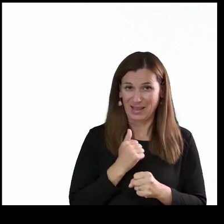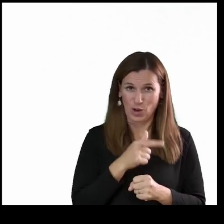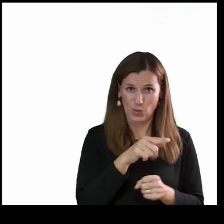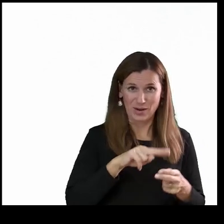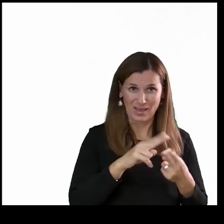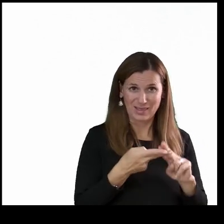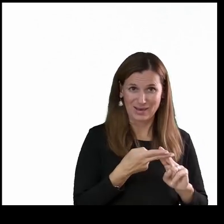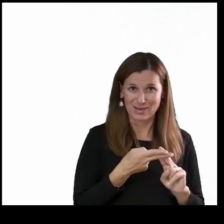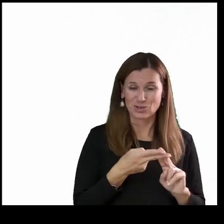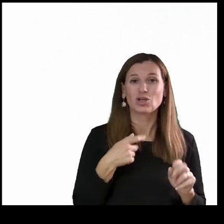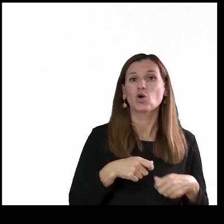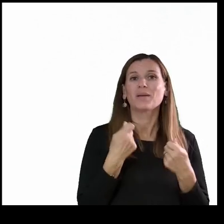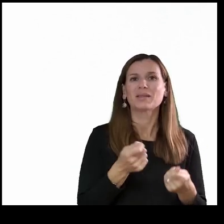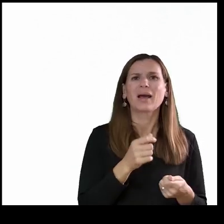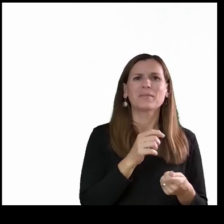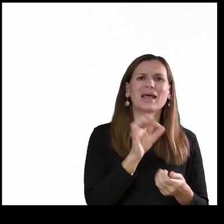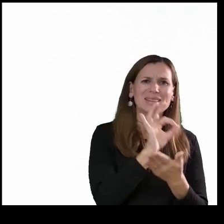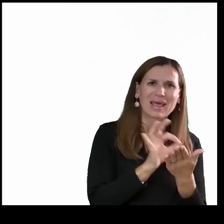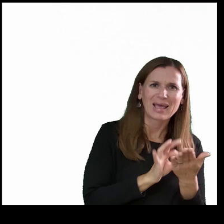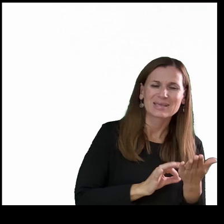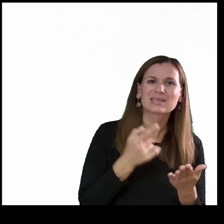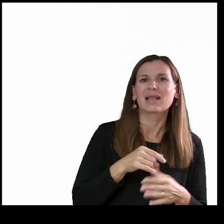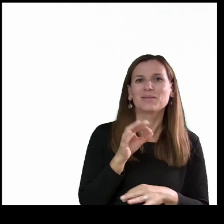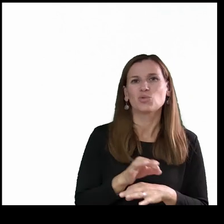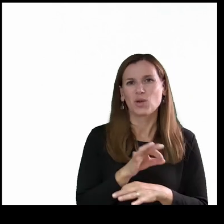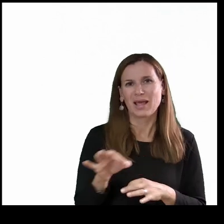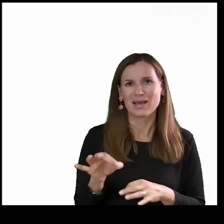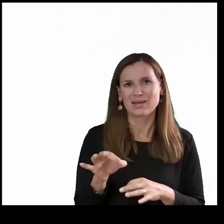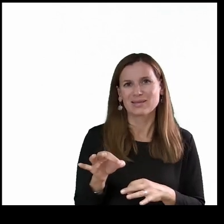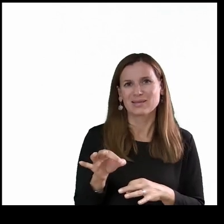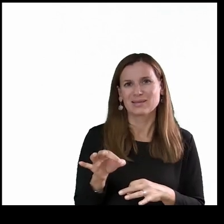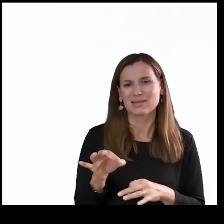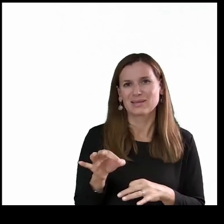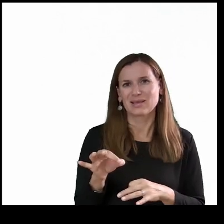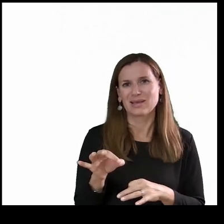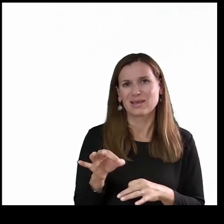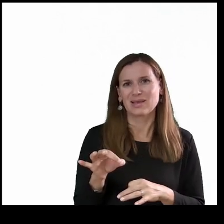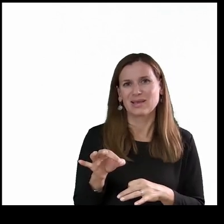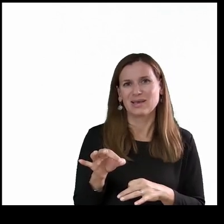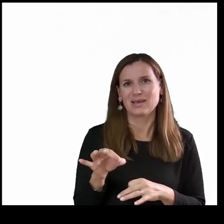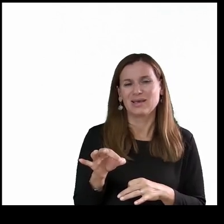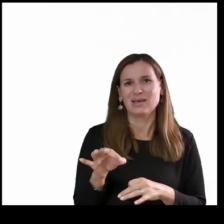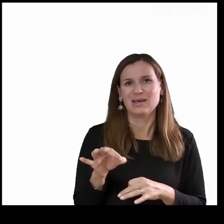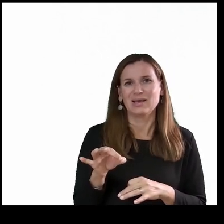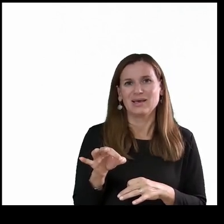give them a test or projects with the UML language, for instance, they like it